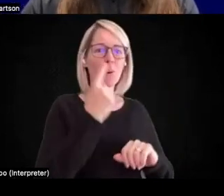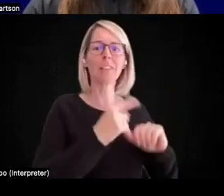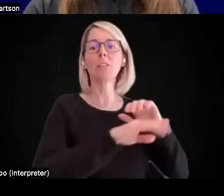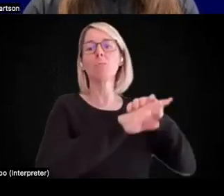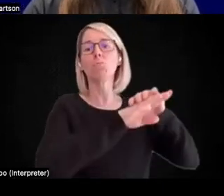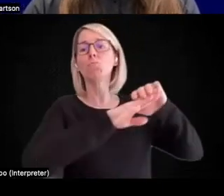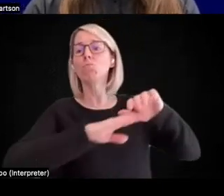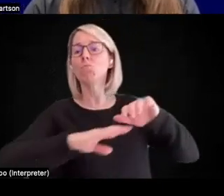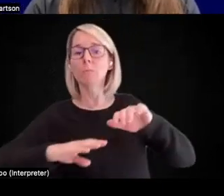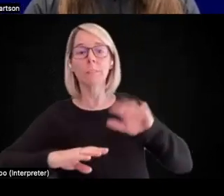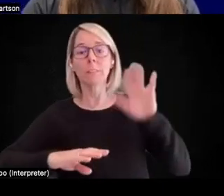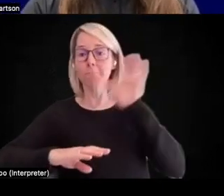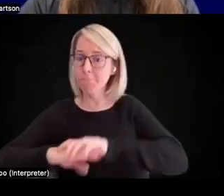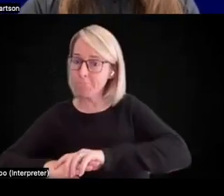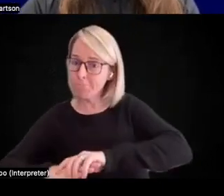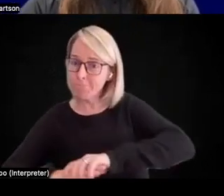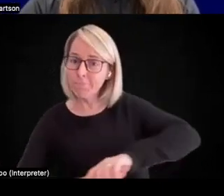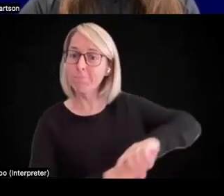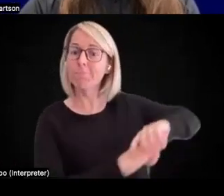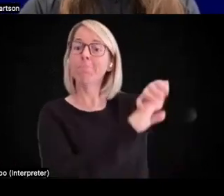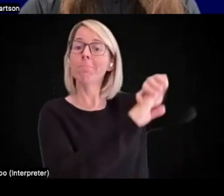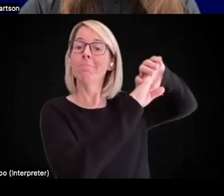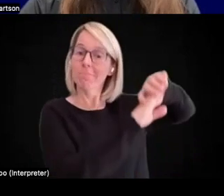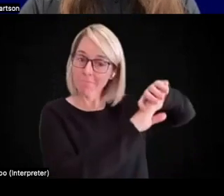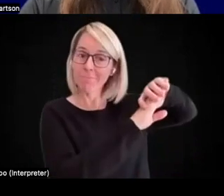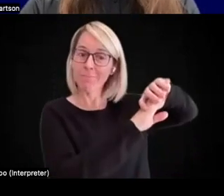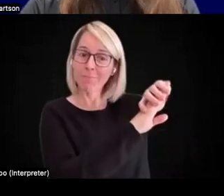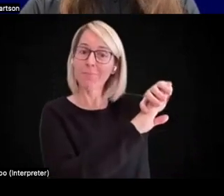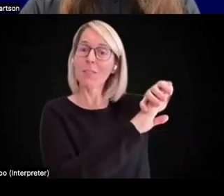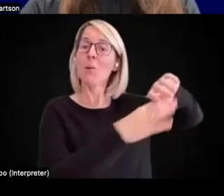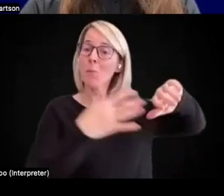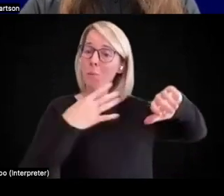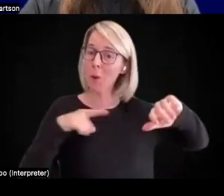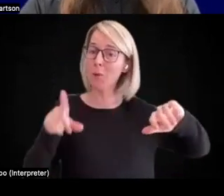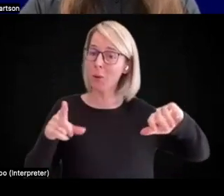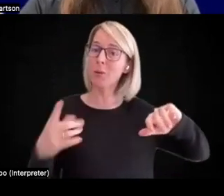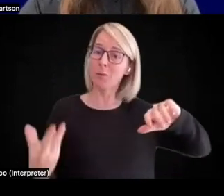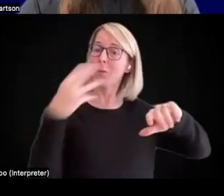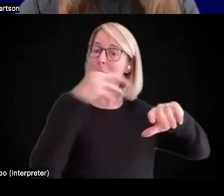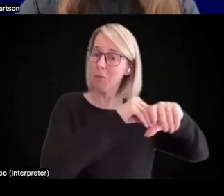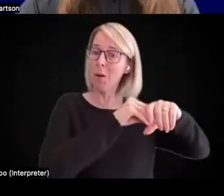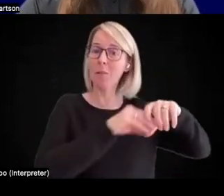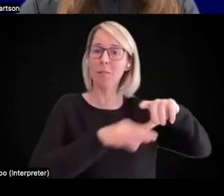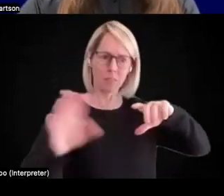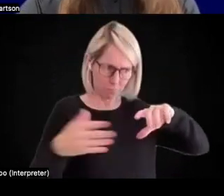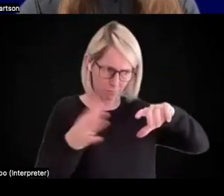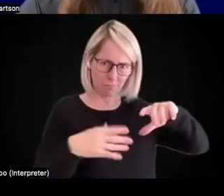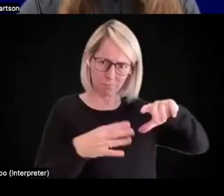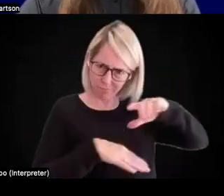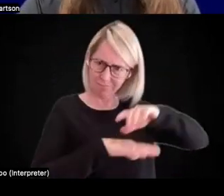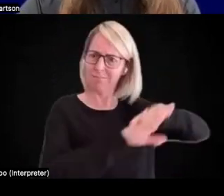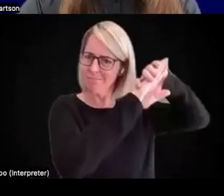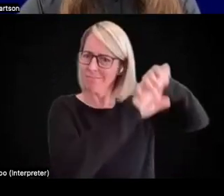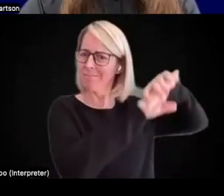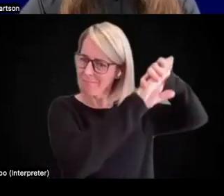the deafblind person reaches back for the hand and said, "Come on, back here, keep paying attention.